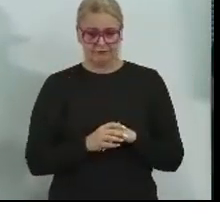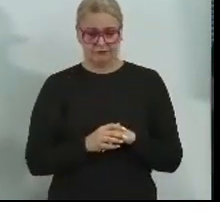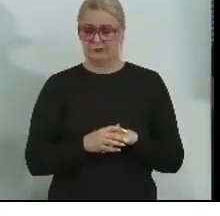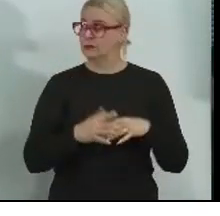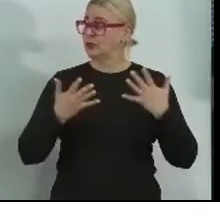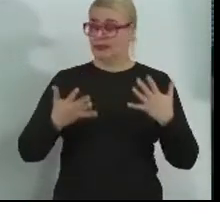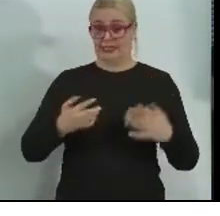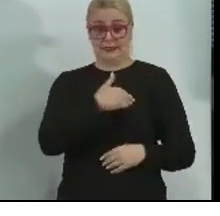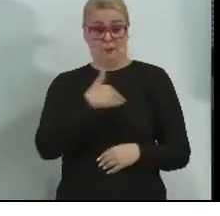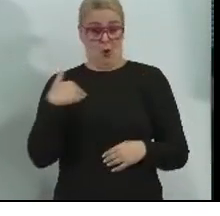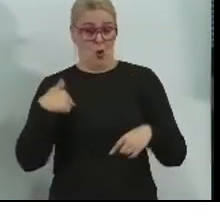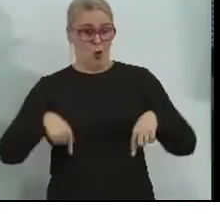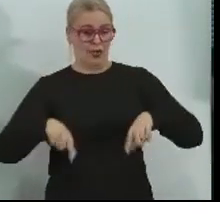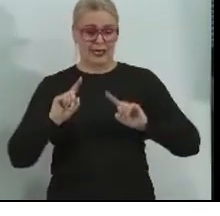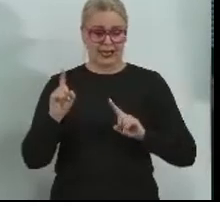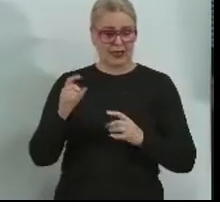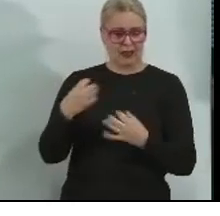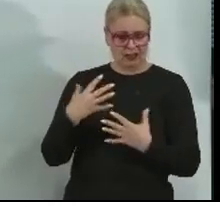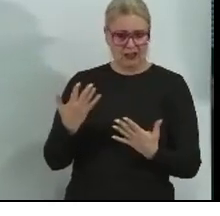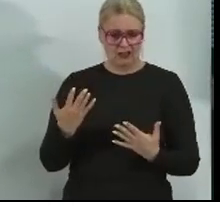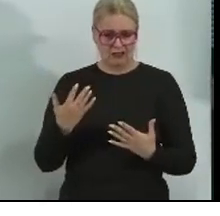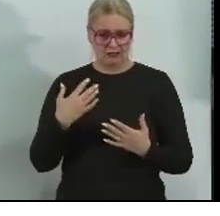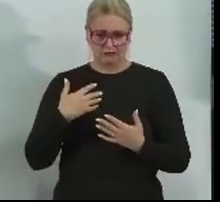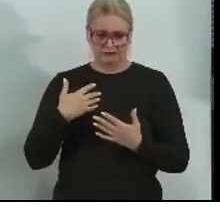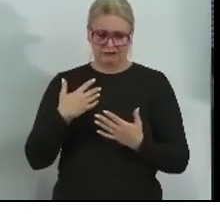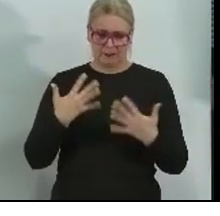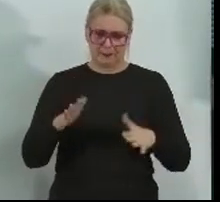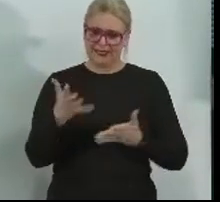create that ad unless you're speaking to the community along the journey.